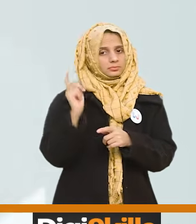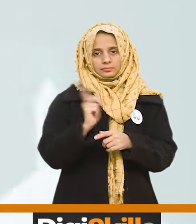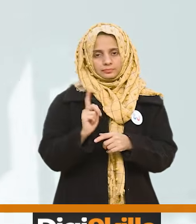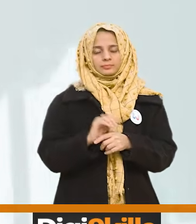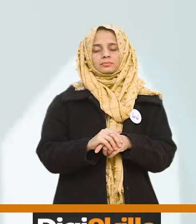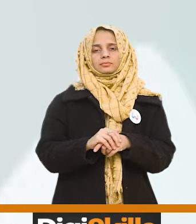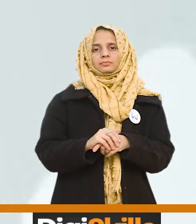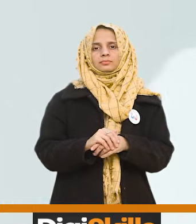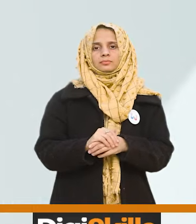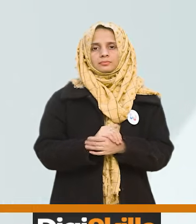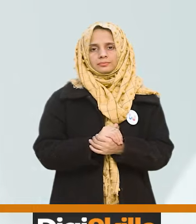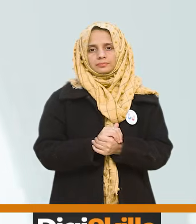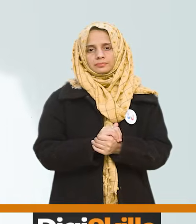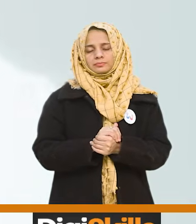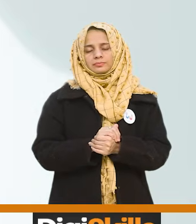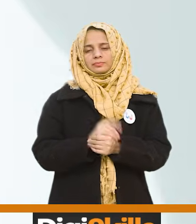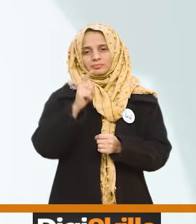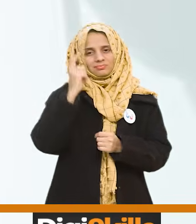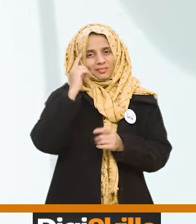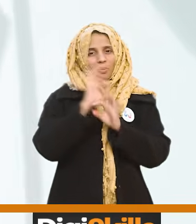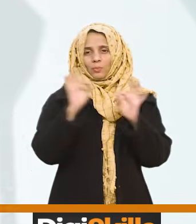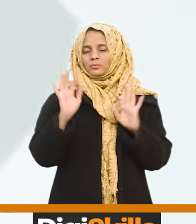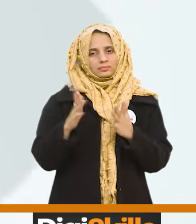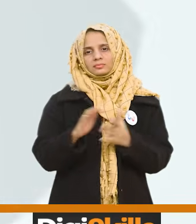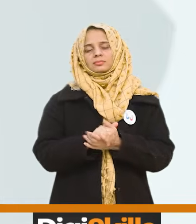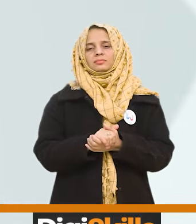Ignorance sometimes is a curse. If you do not have the knowledge;